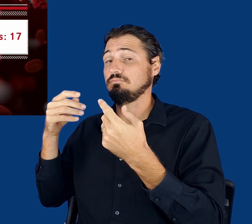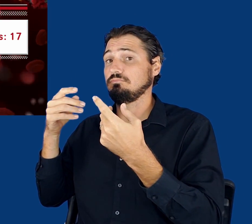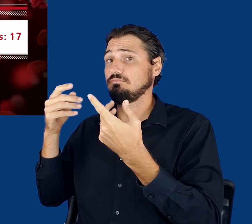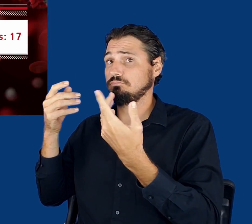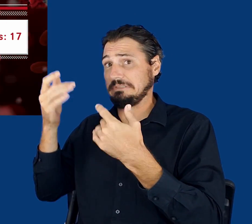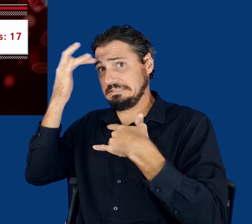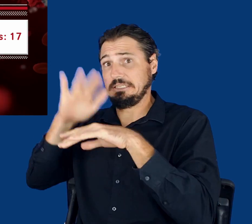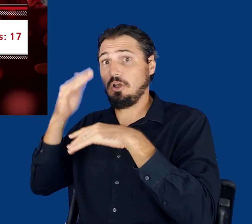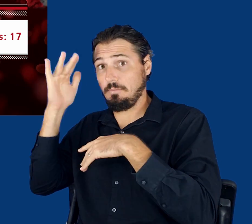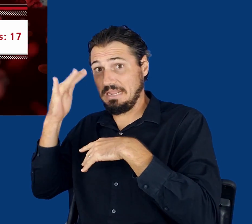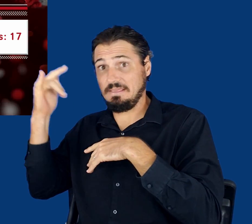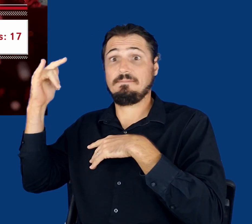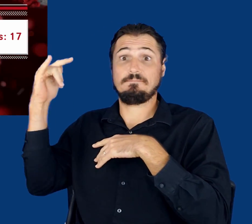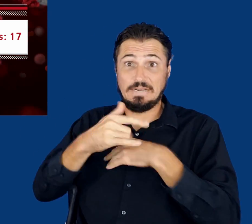received until they were on Kaua`i.